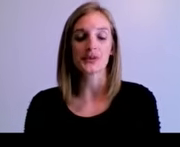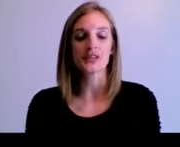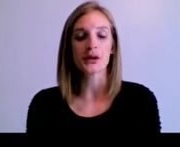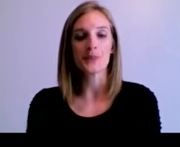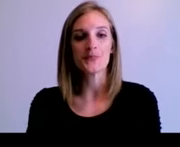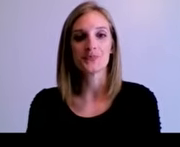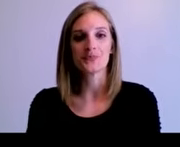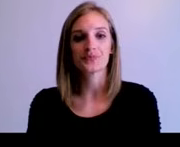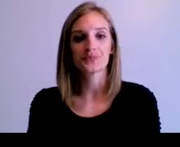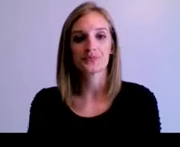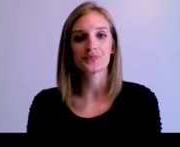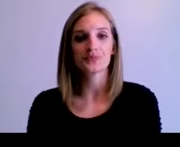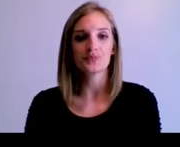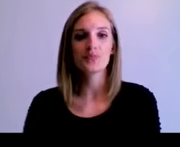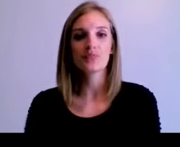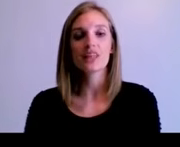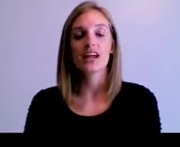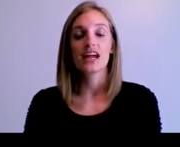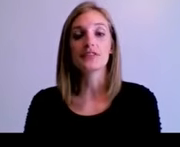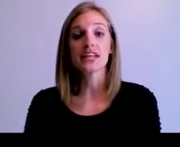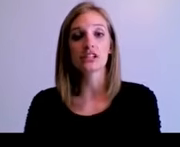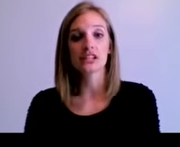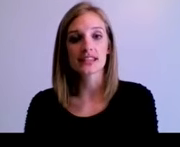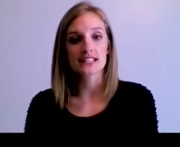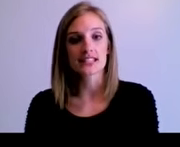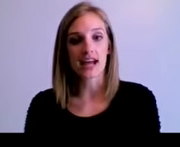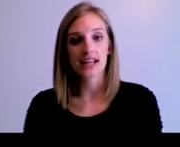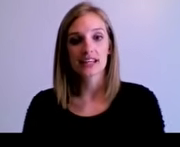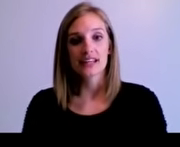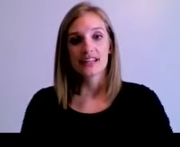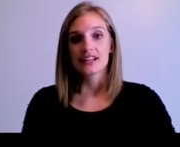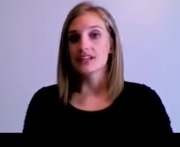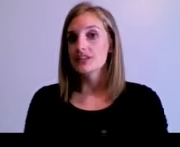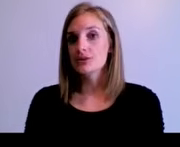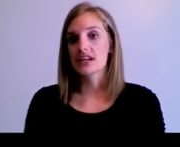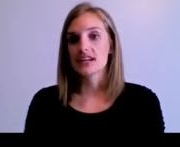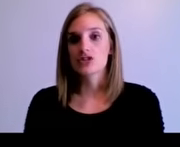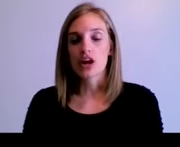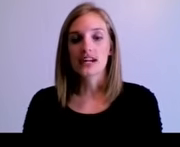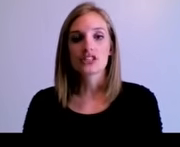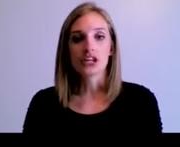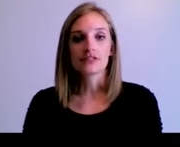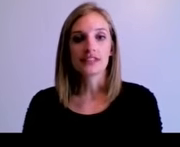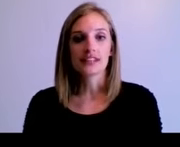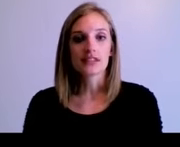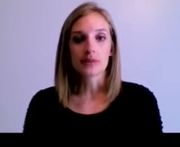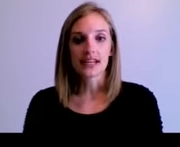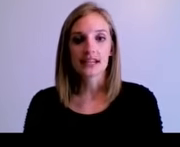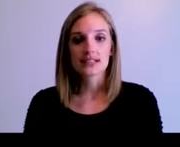If you take a look at this slide, you can try and start filling in the blanks.